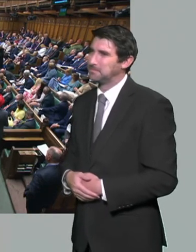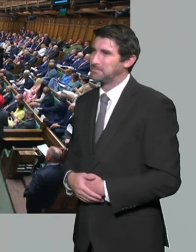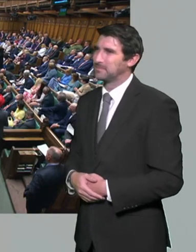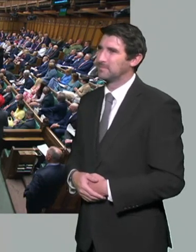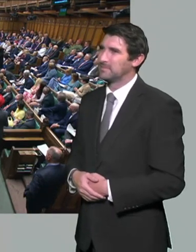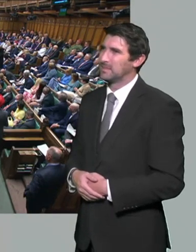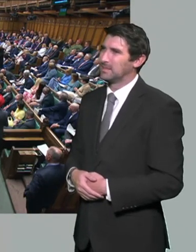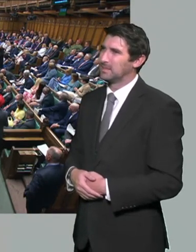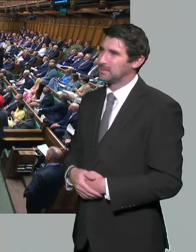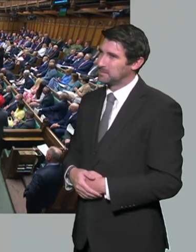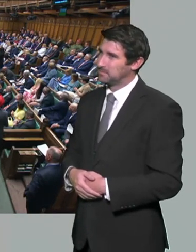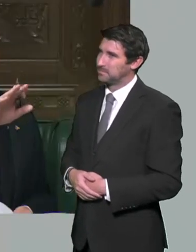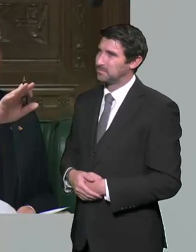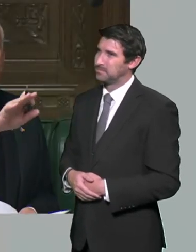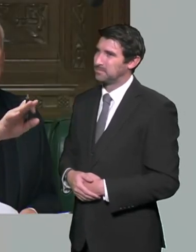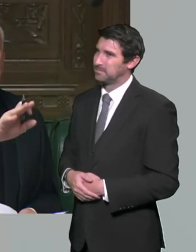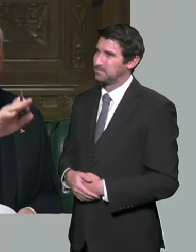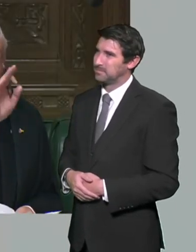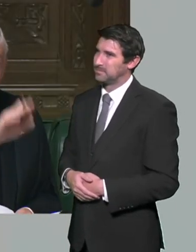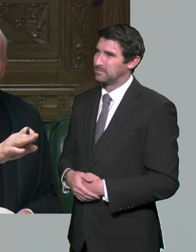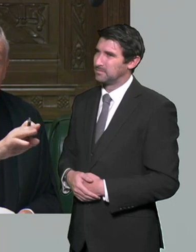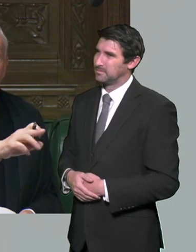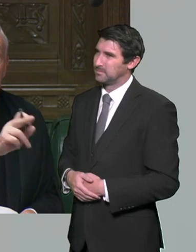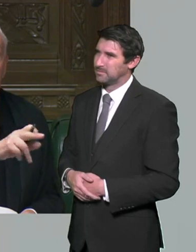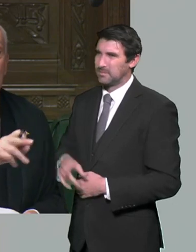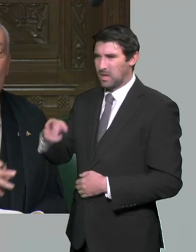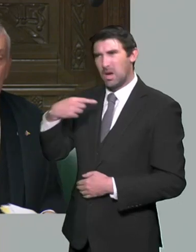Have a conversation later!